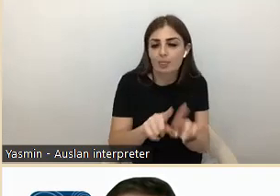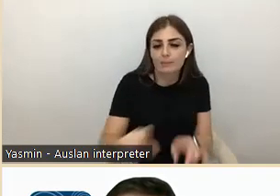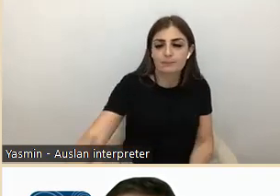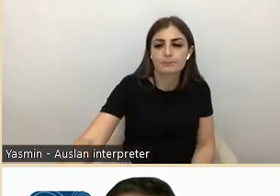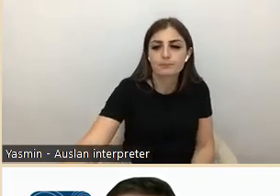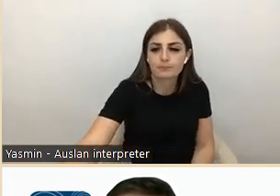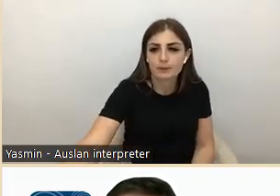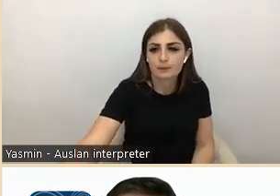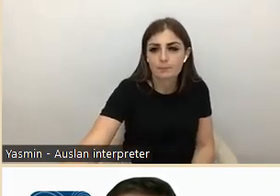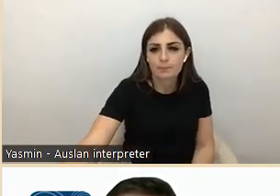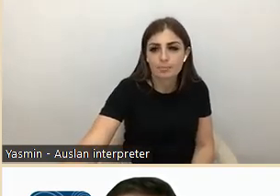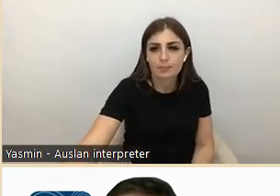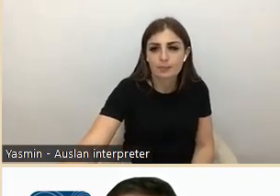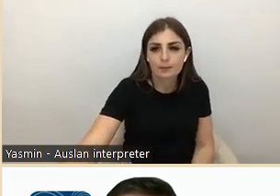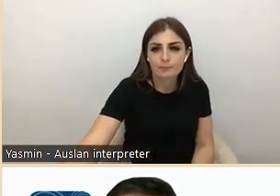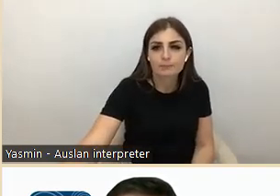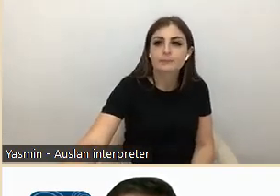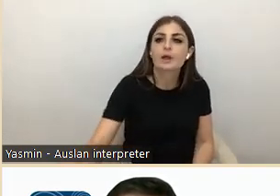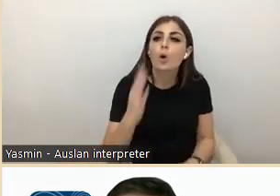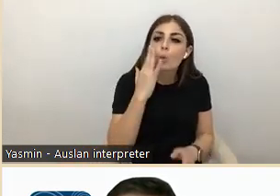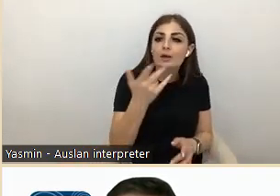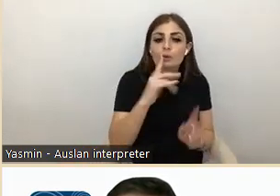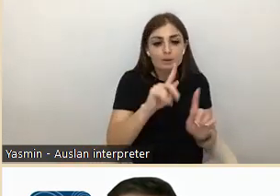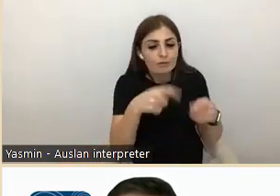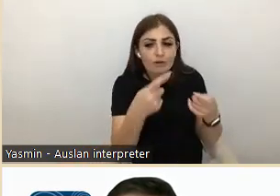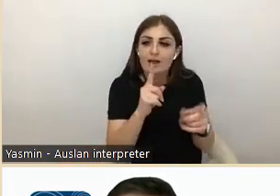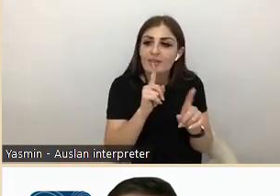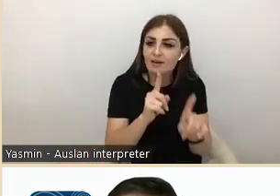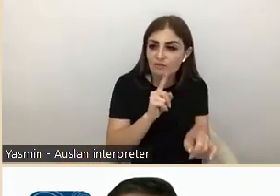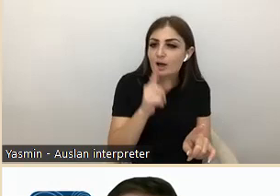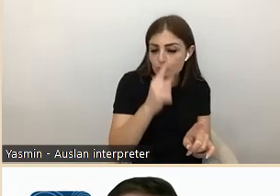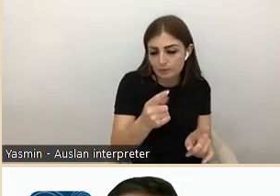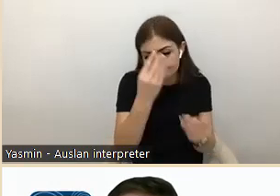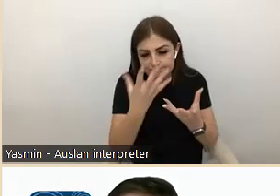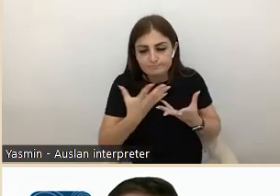When we provide that advice, we can draw on our own significant experience of NDIS matters